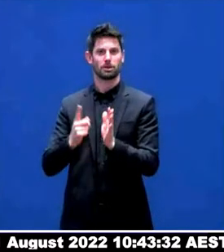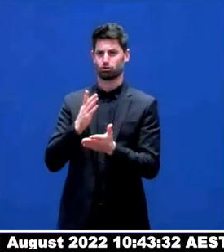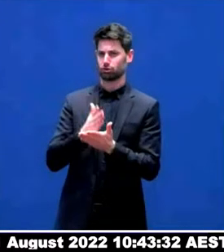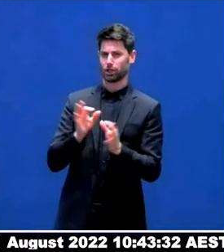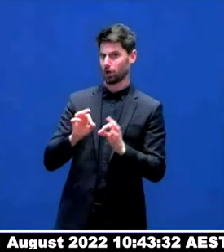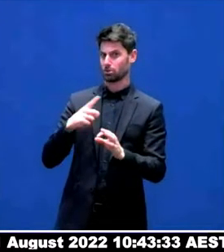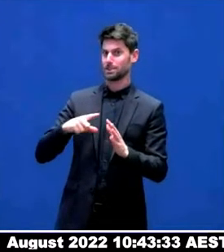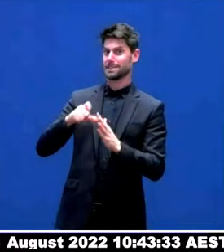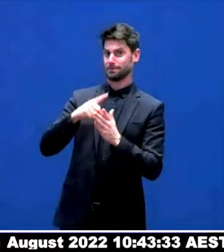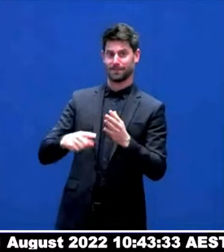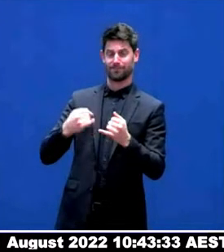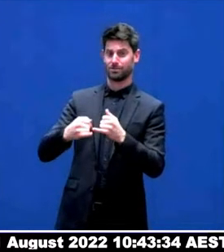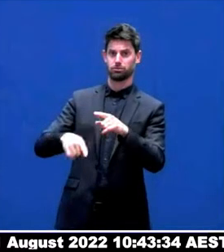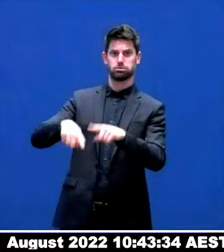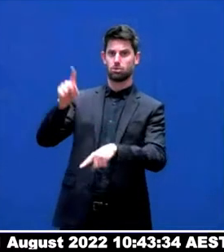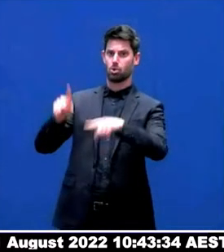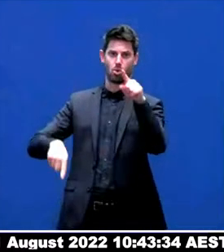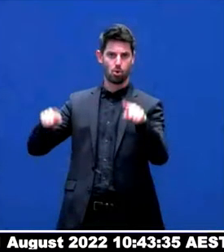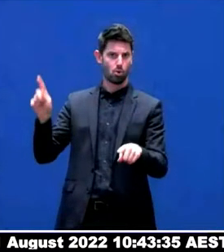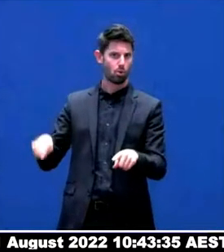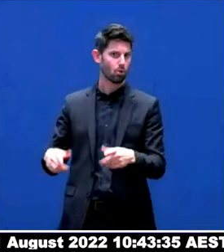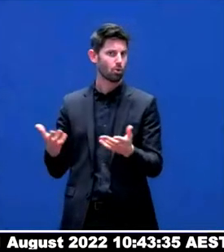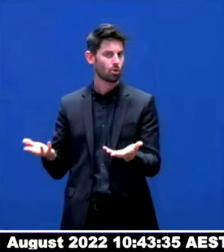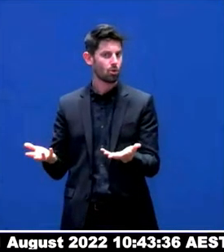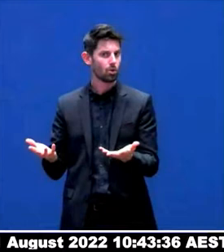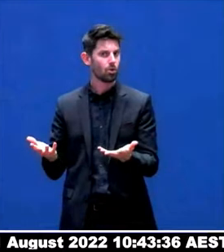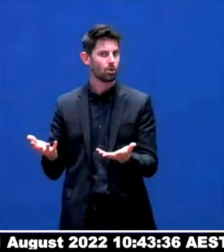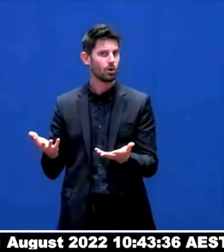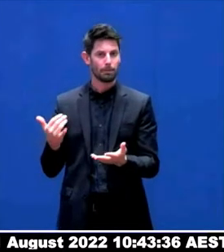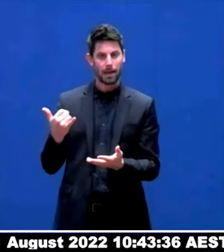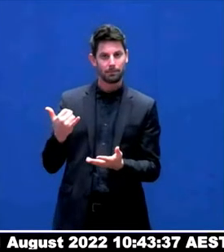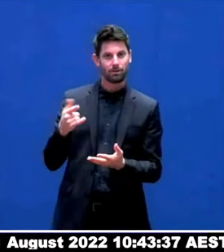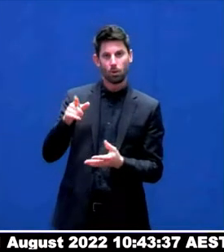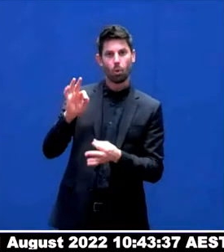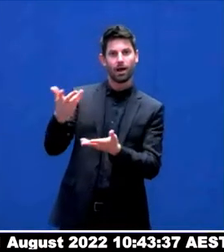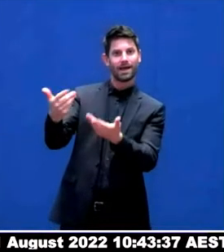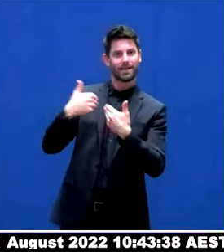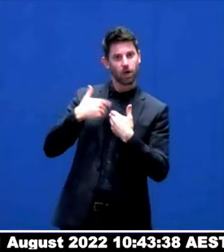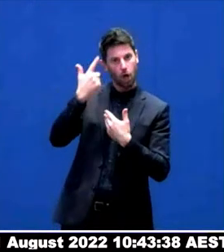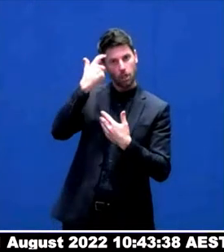fact, tell you very much about the needs of particular groups within the disability